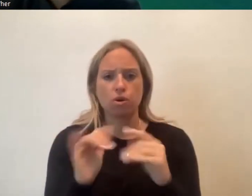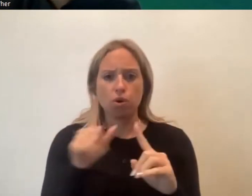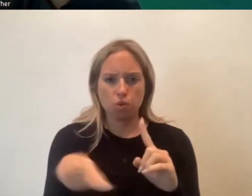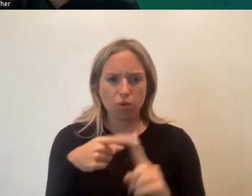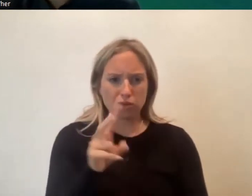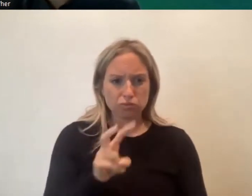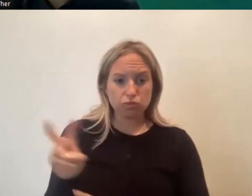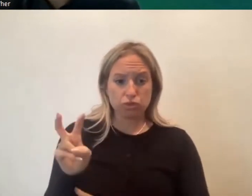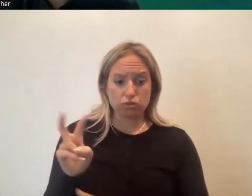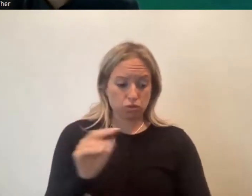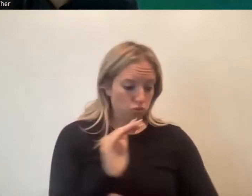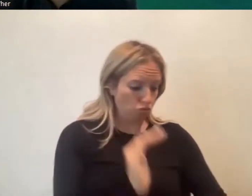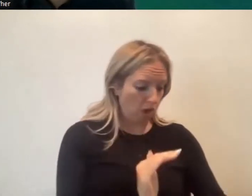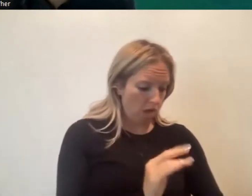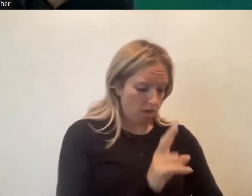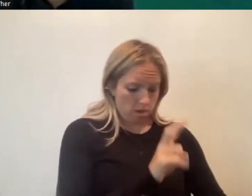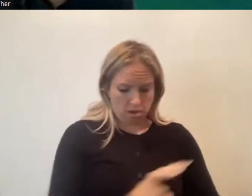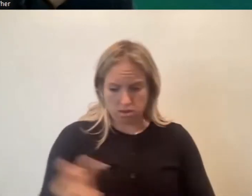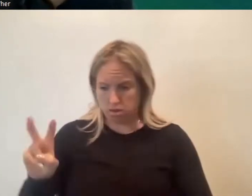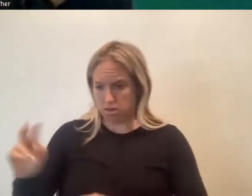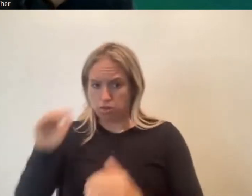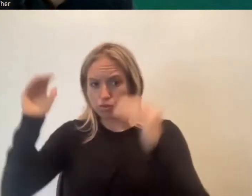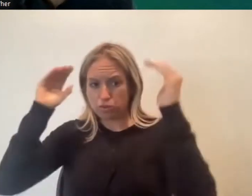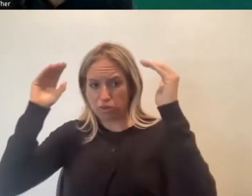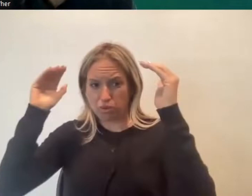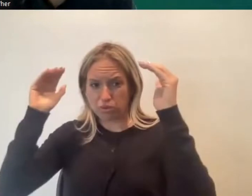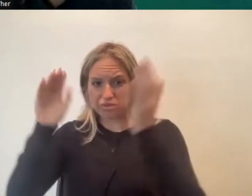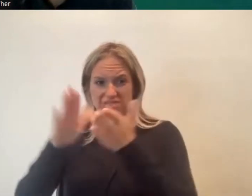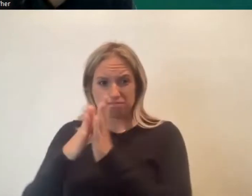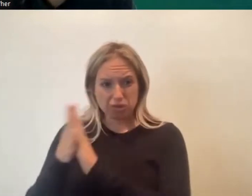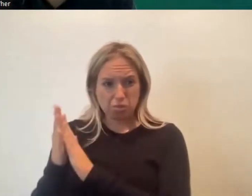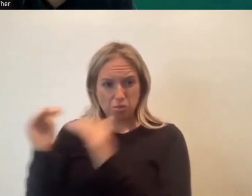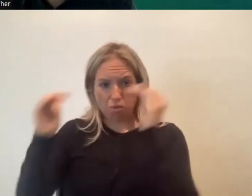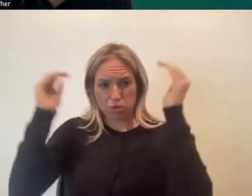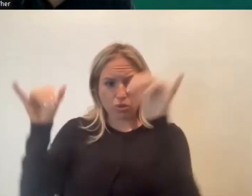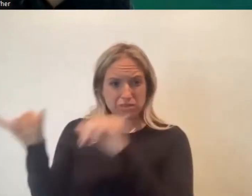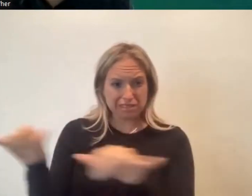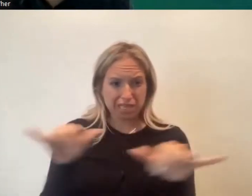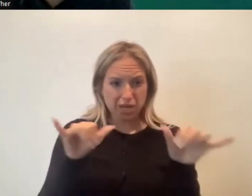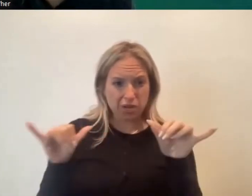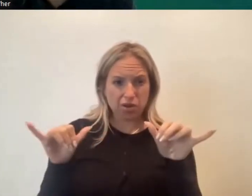an adult, do they go under the adult standard at that point, or do they always stay, you